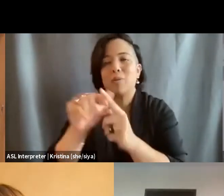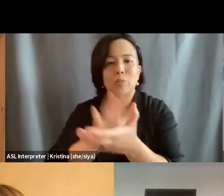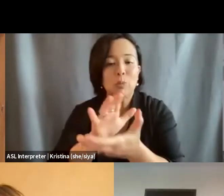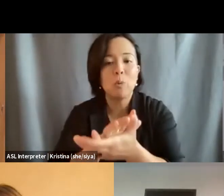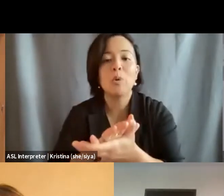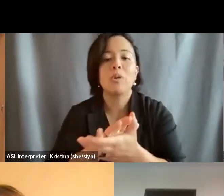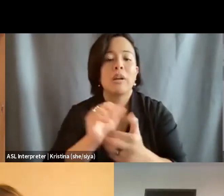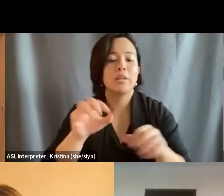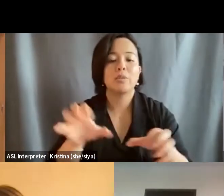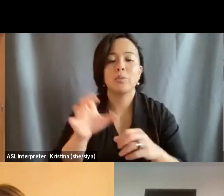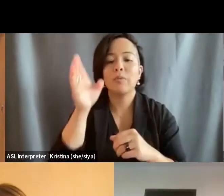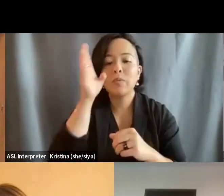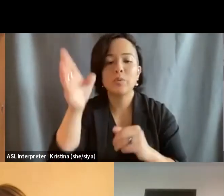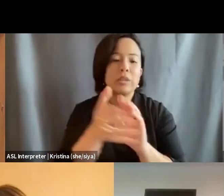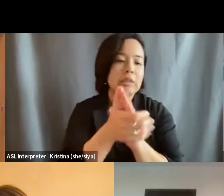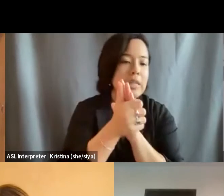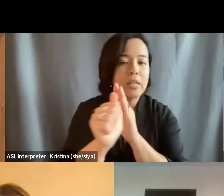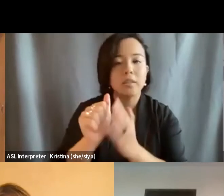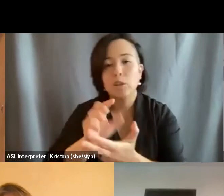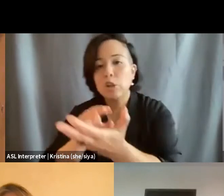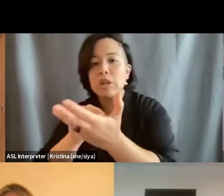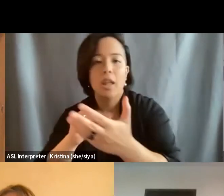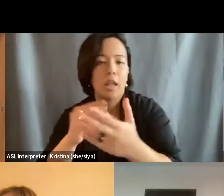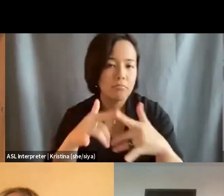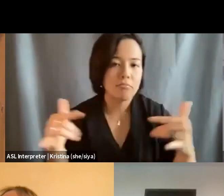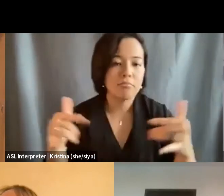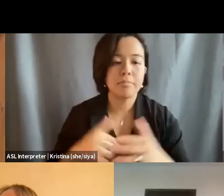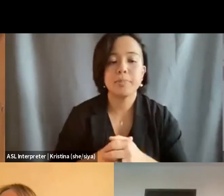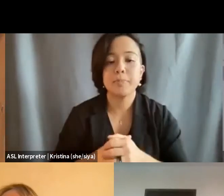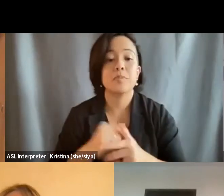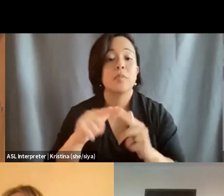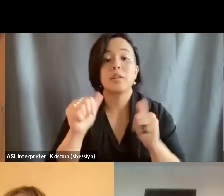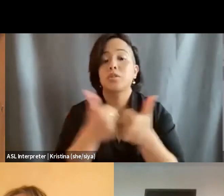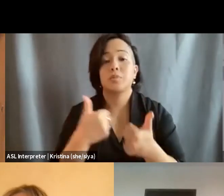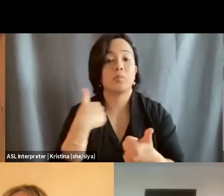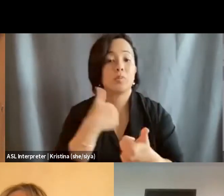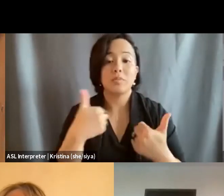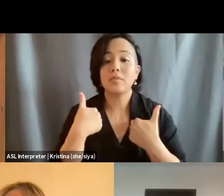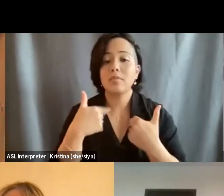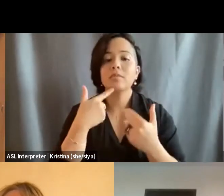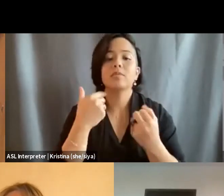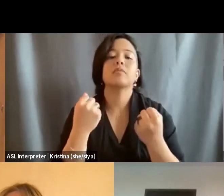future skills, learning, etc. But, but the challenge we have is that there are a number of girls